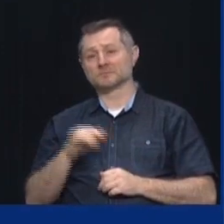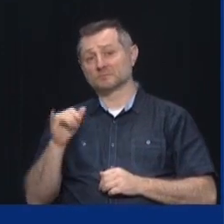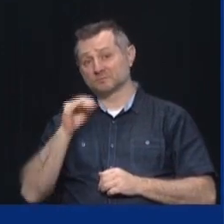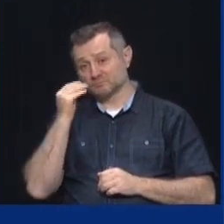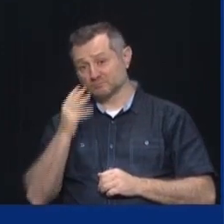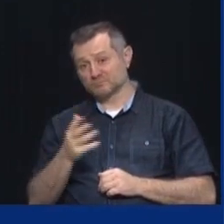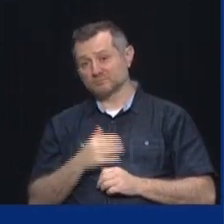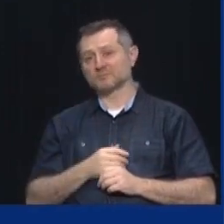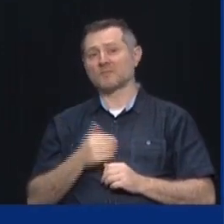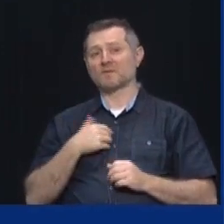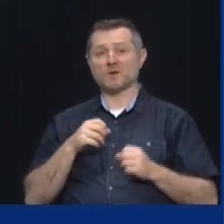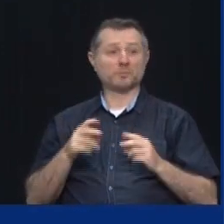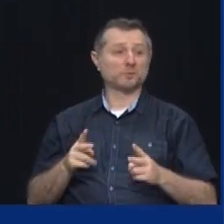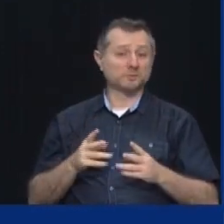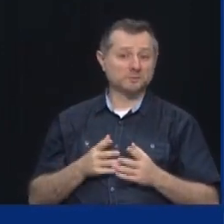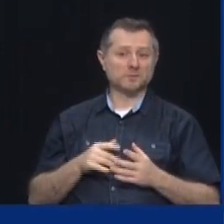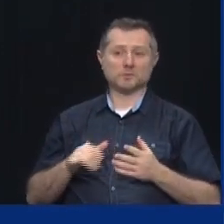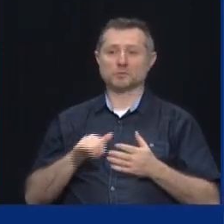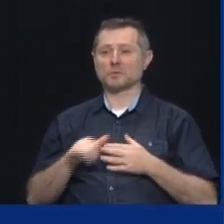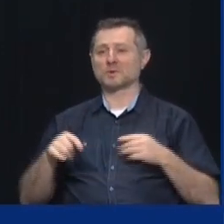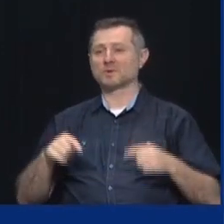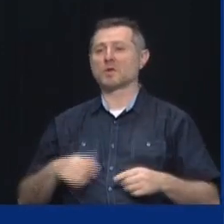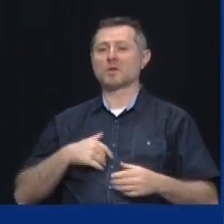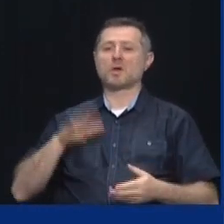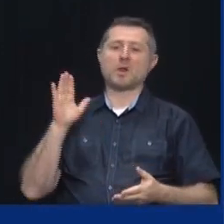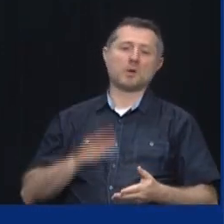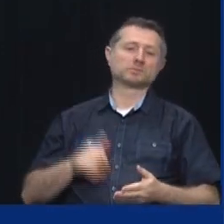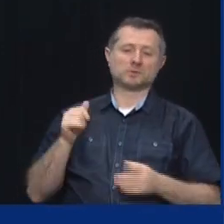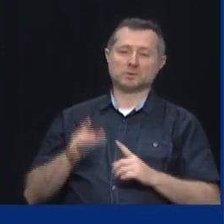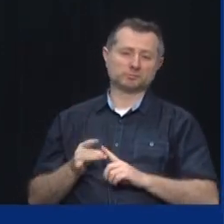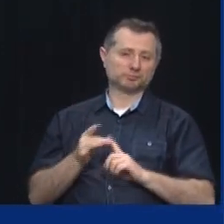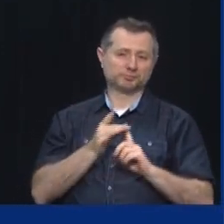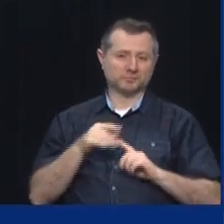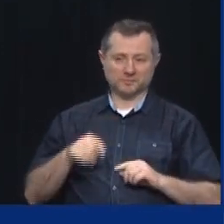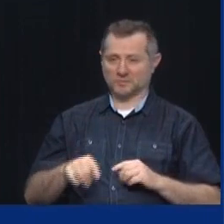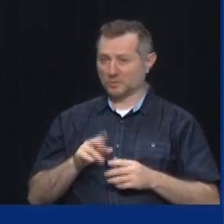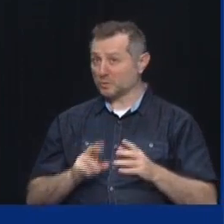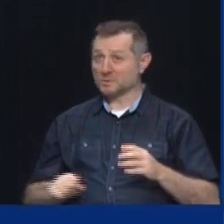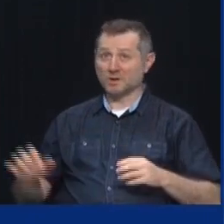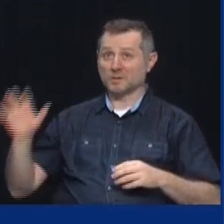THAT HAS STILL NOT BEEN FULLY EXPLORED AND DISCOVERED.